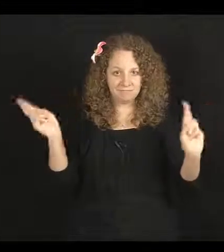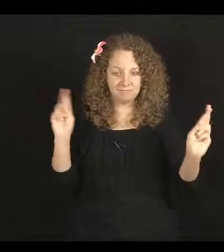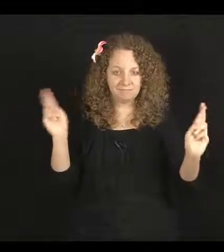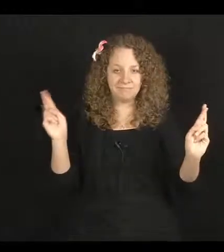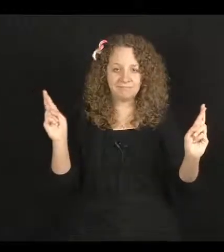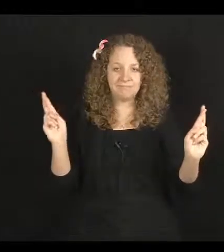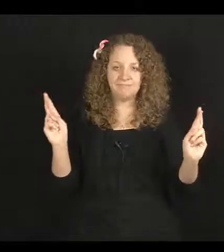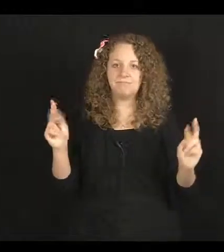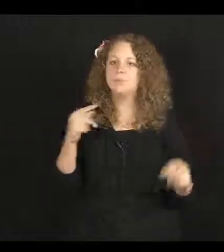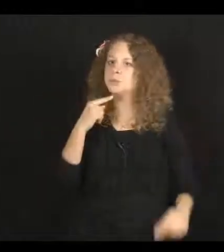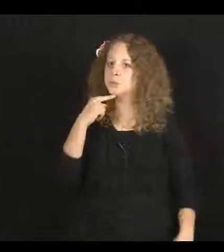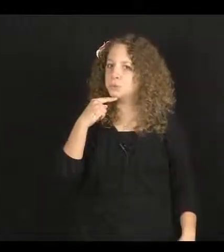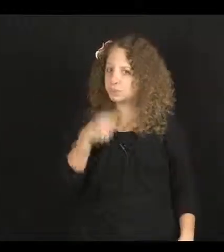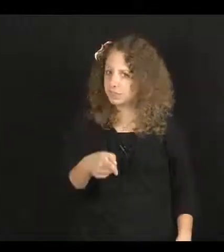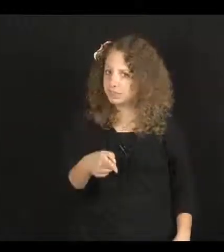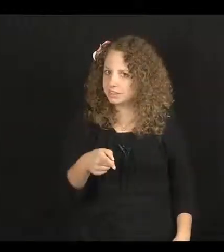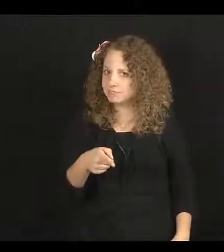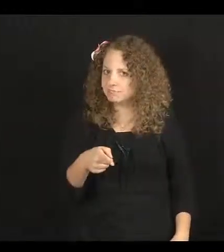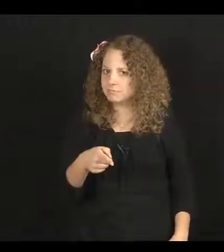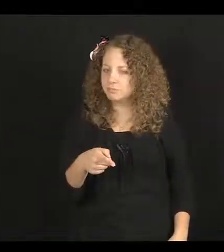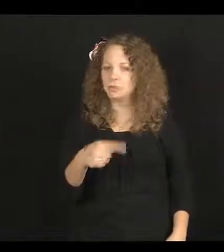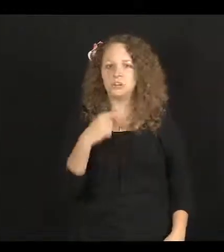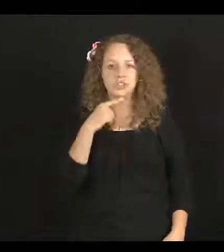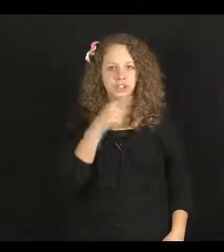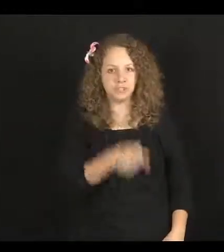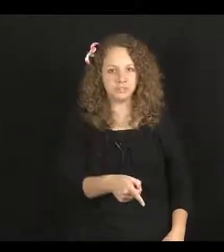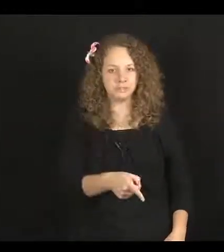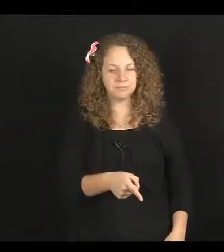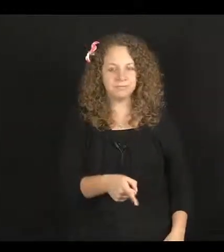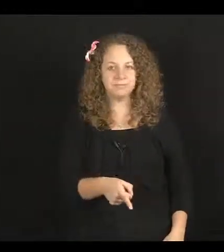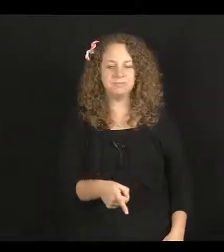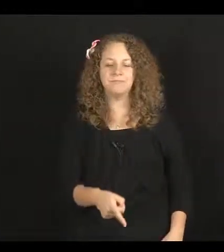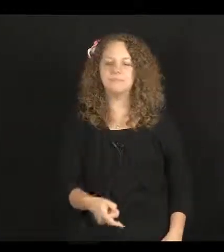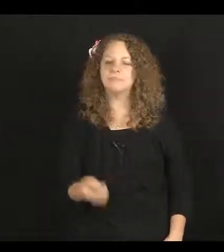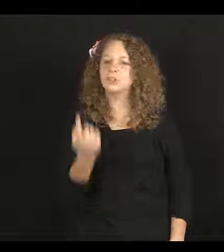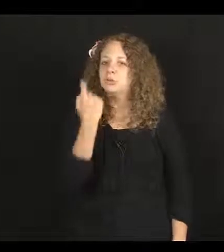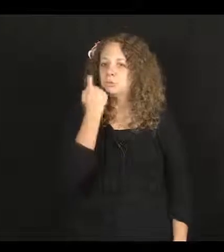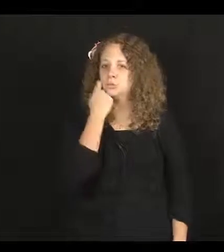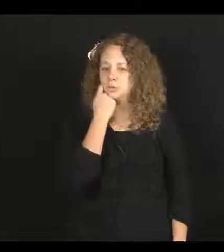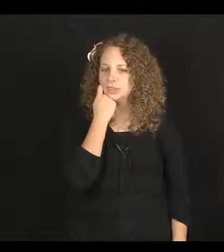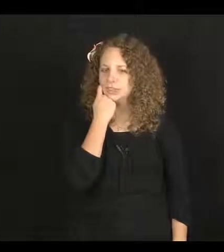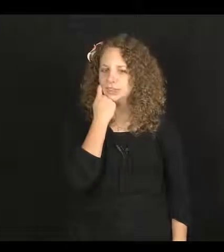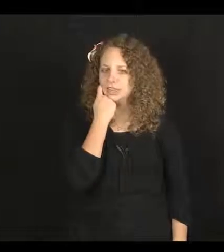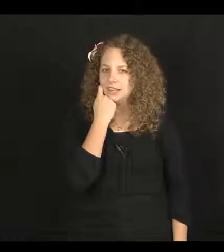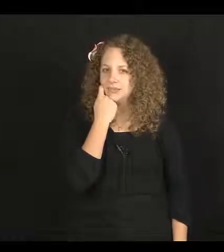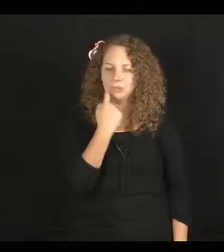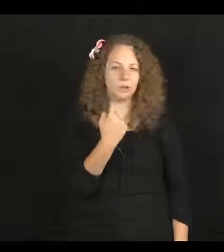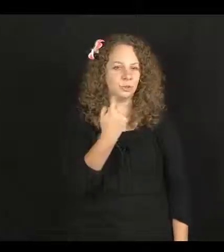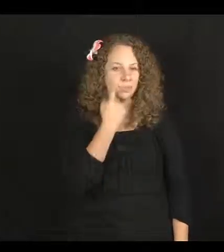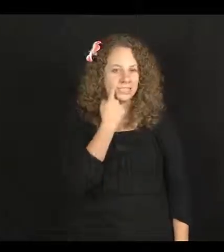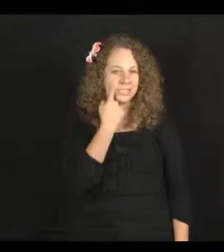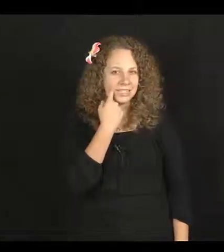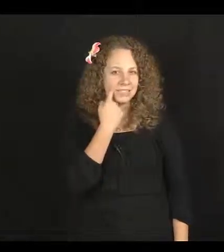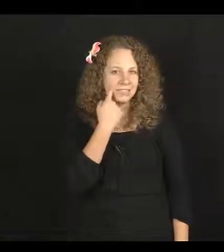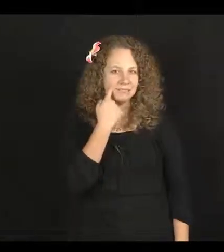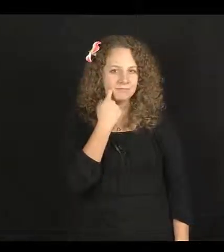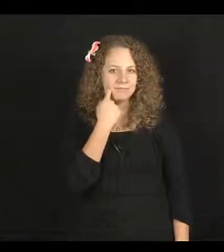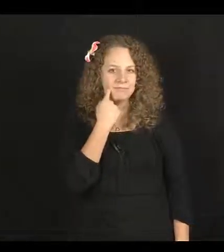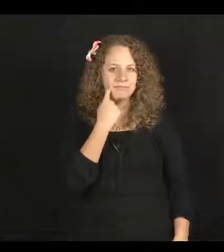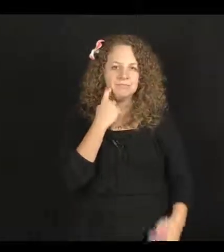REALLY or SURE RECENTLY or RECENTLY